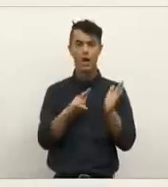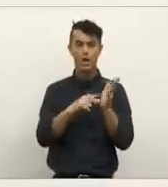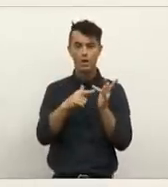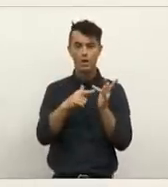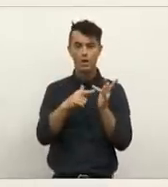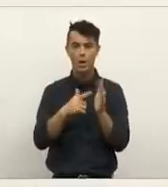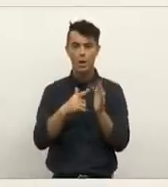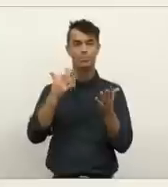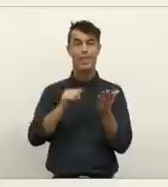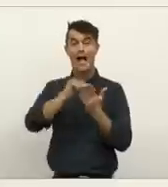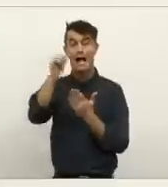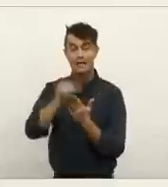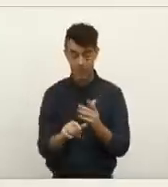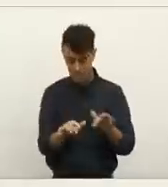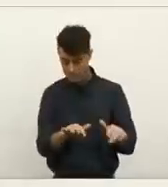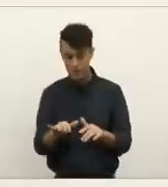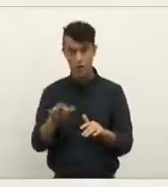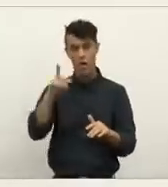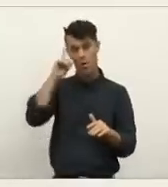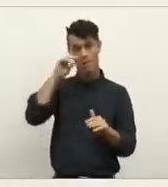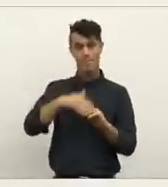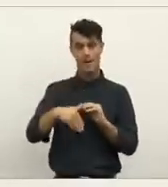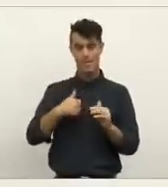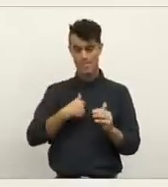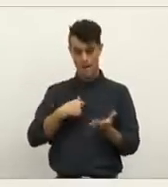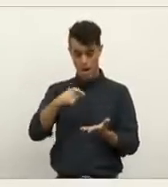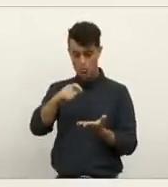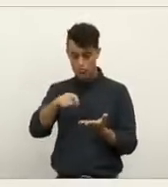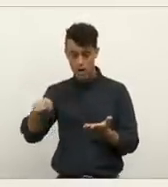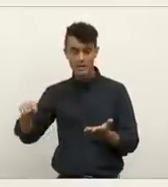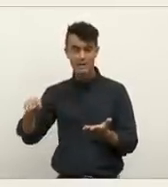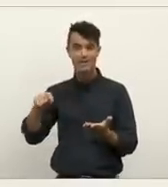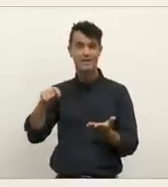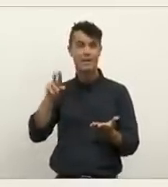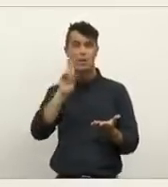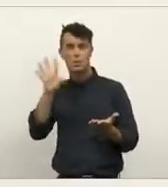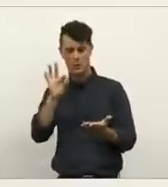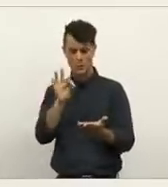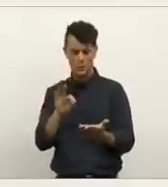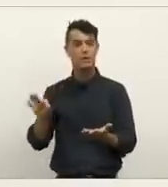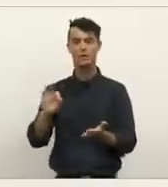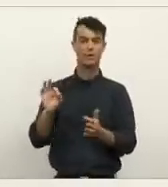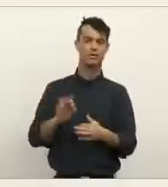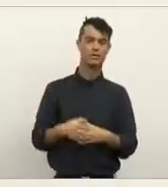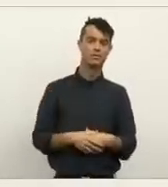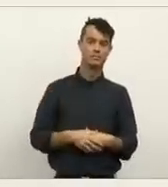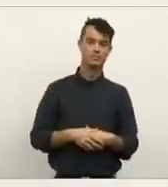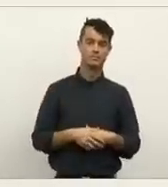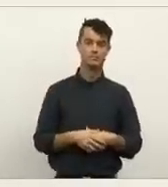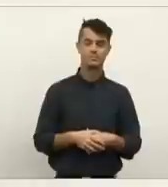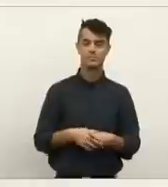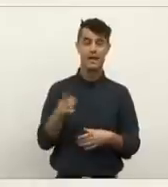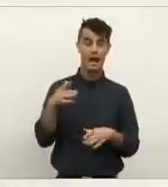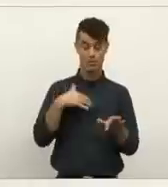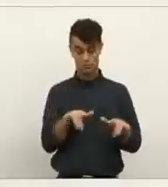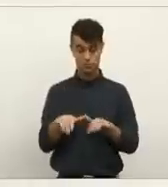without worrying about my handwriting being an issue. And it meant that I was able to go back and look at those notes